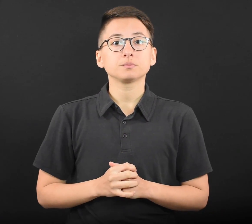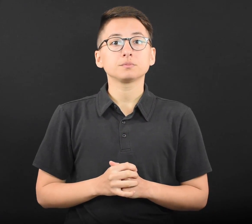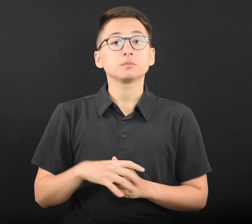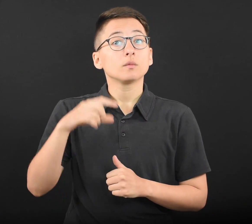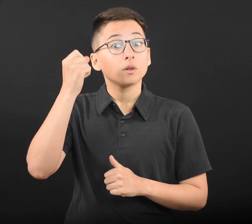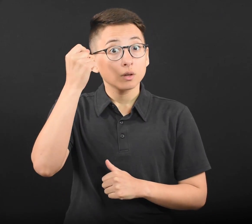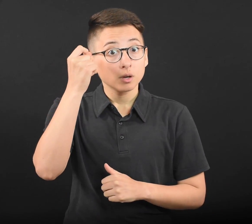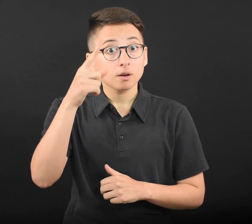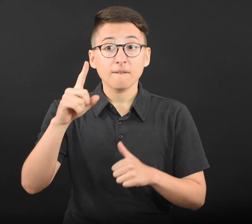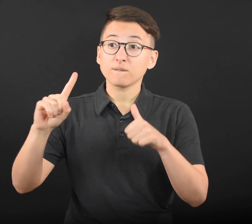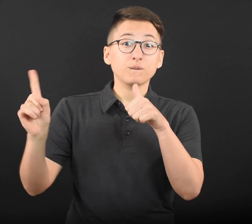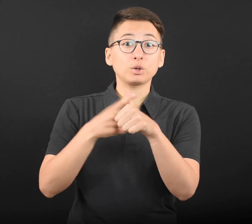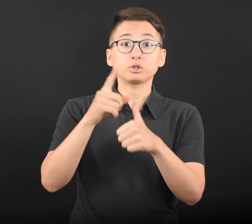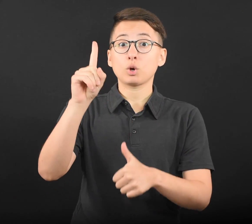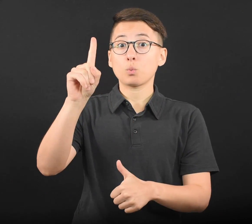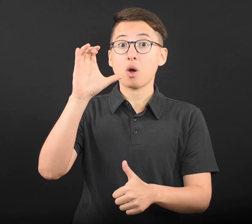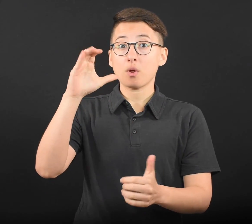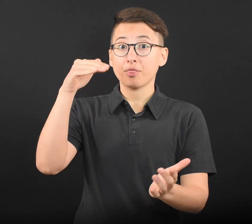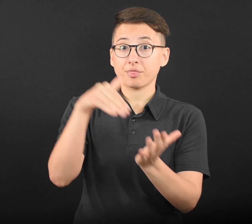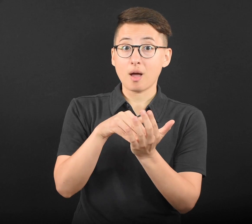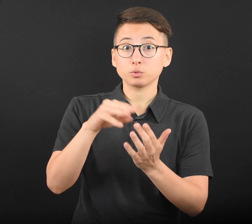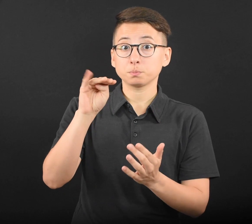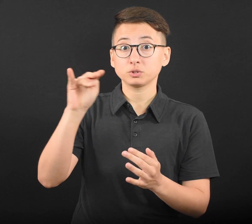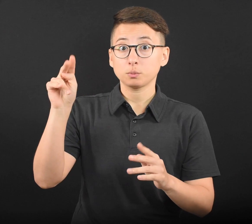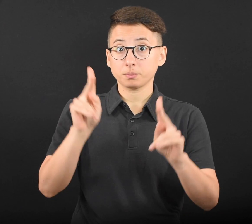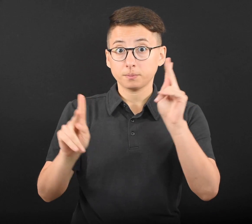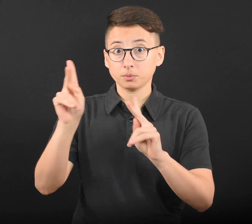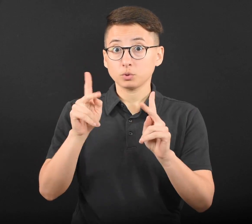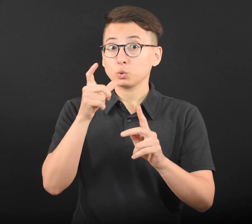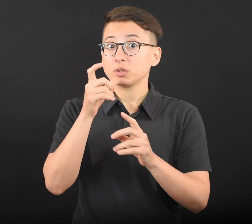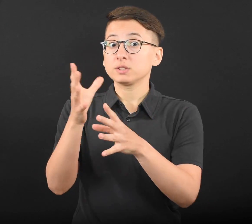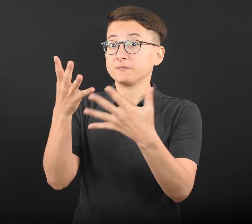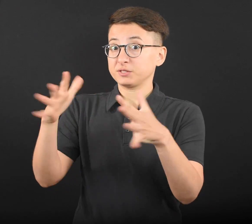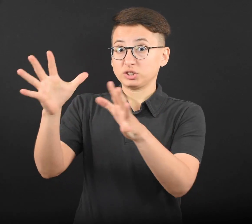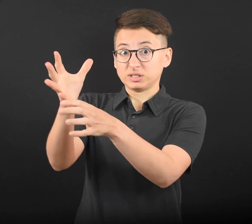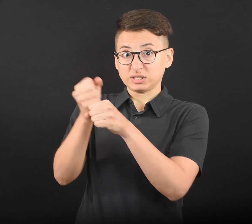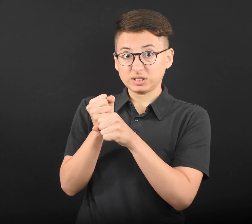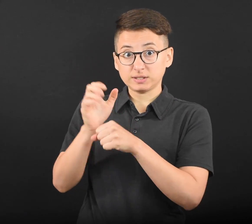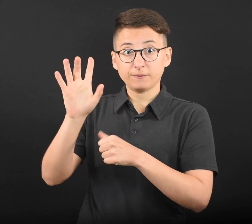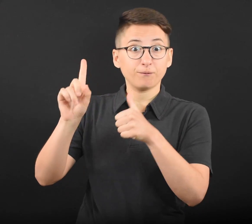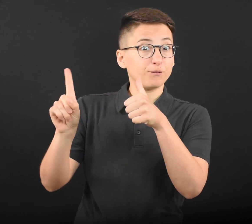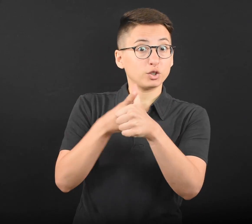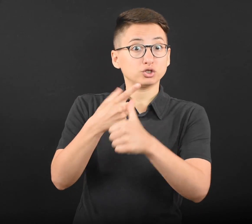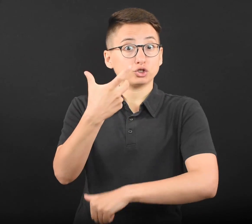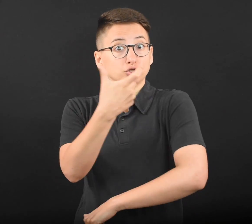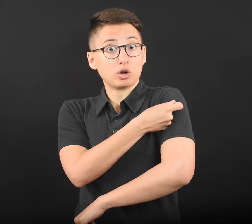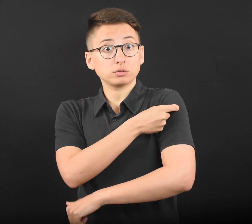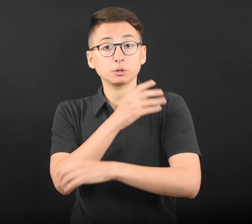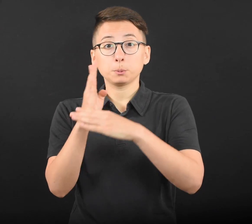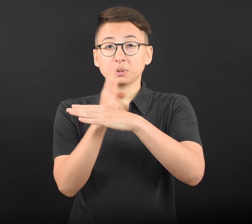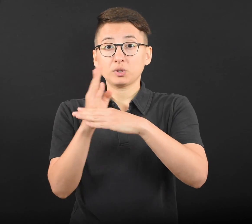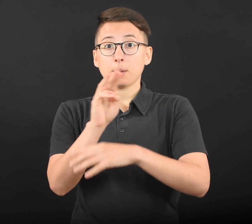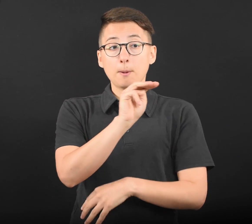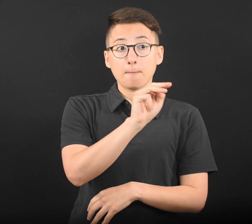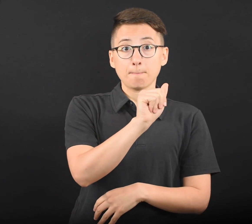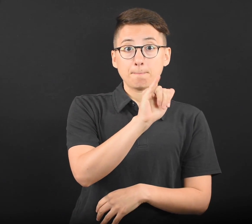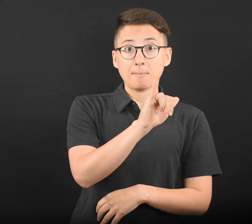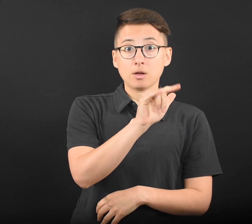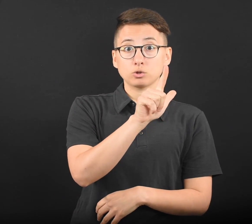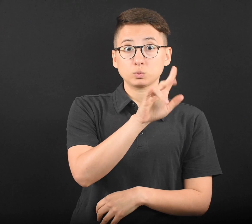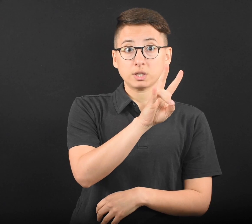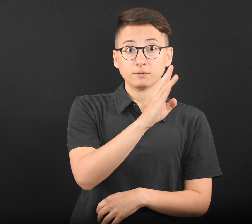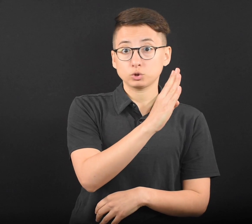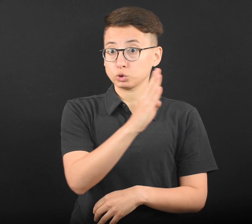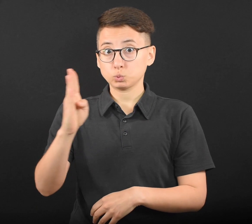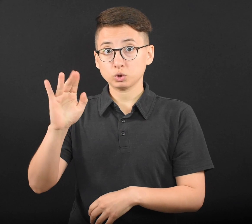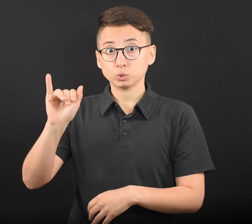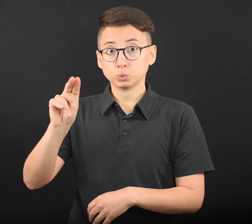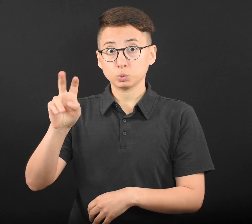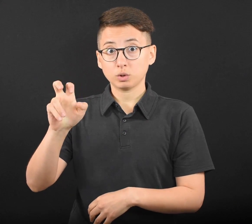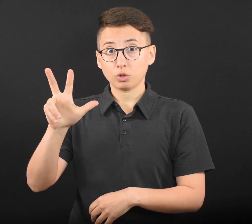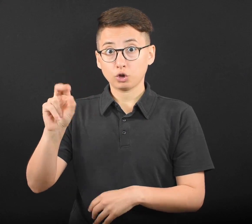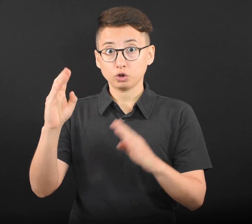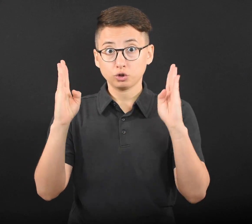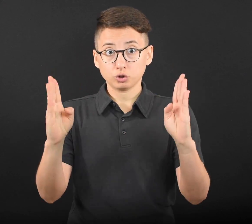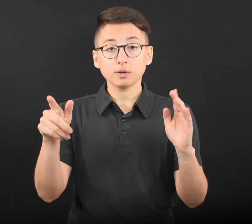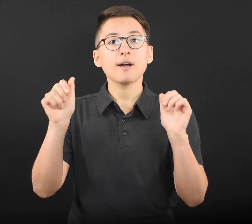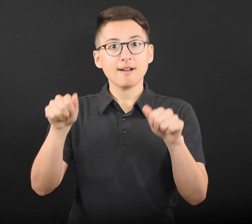The first 100,000 Minnesotans who get their first shot between May 27 and June 30 will be able to